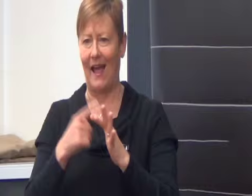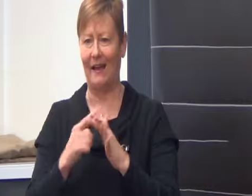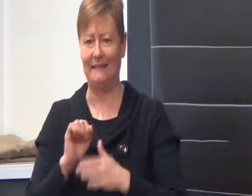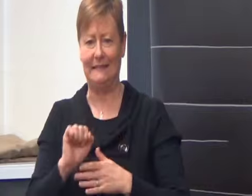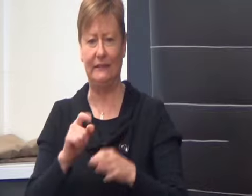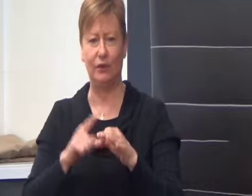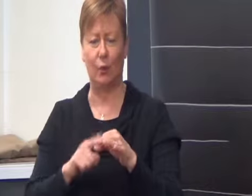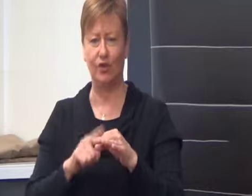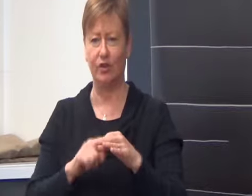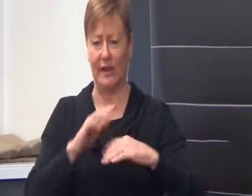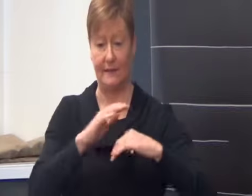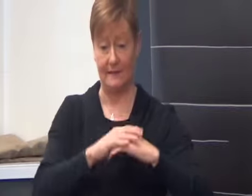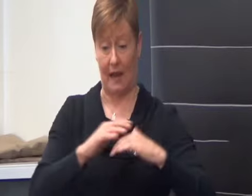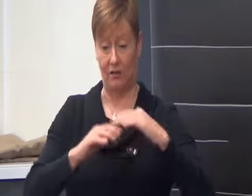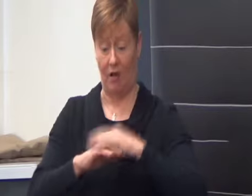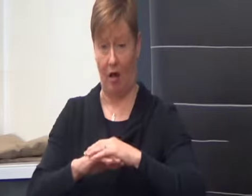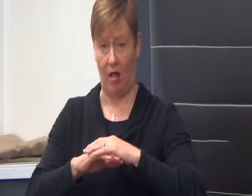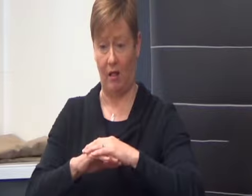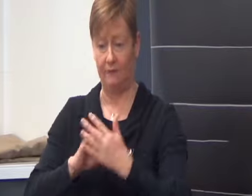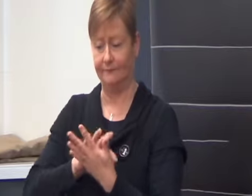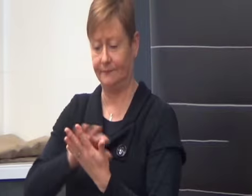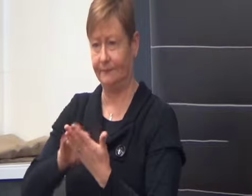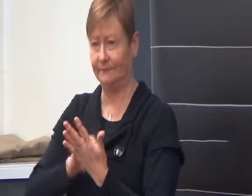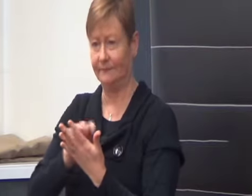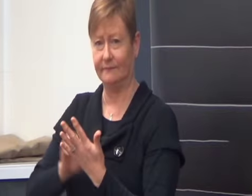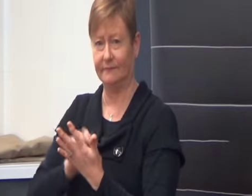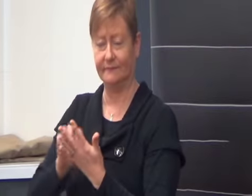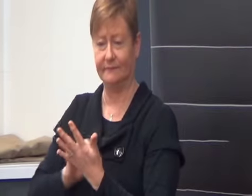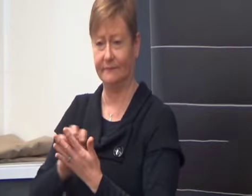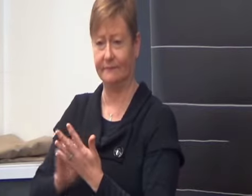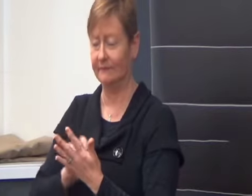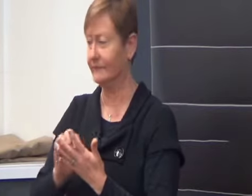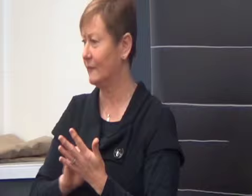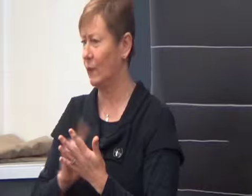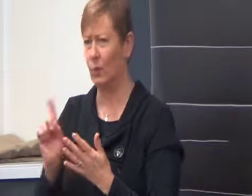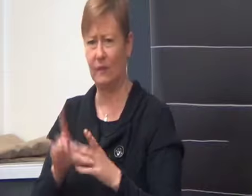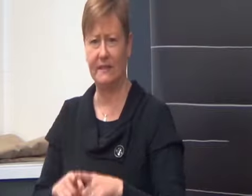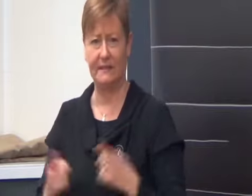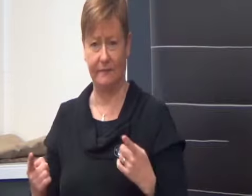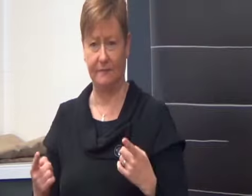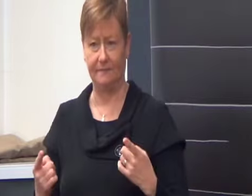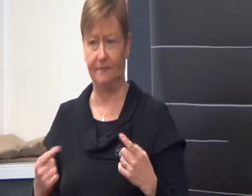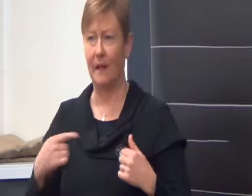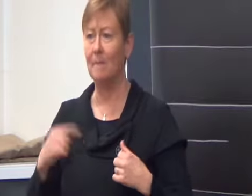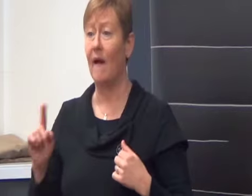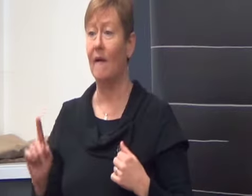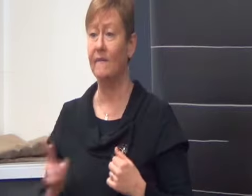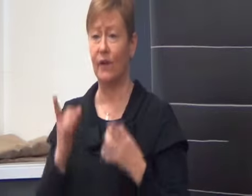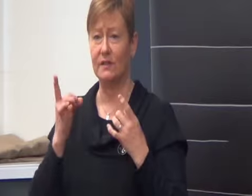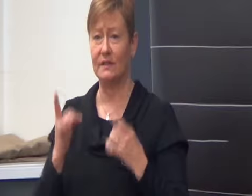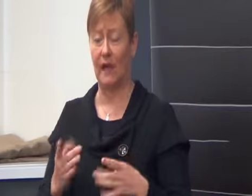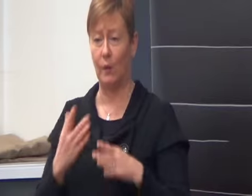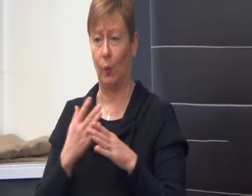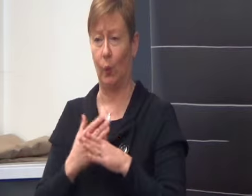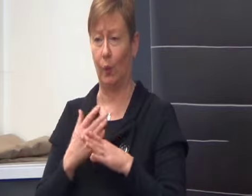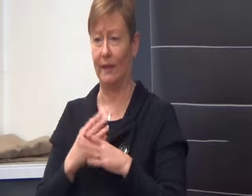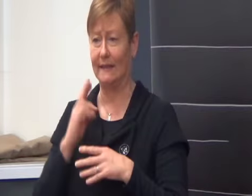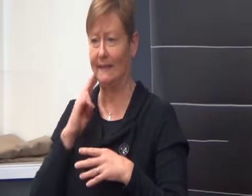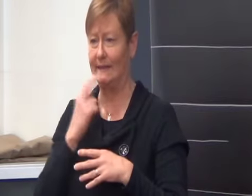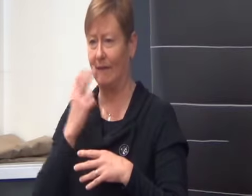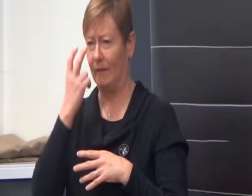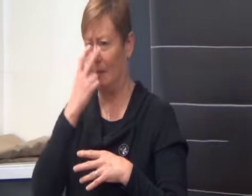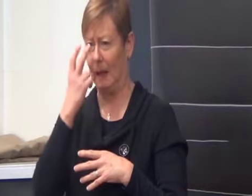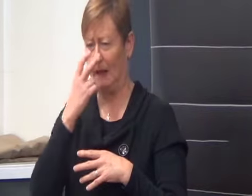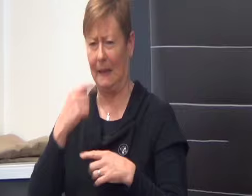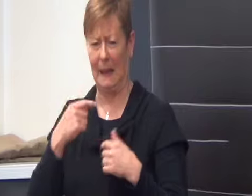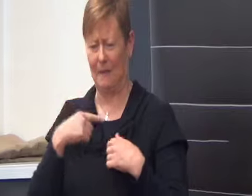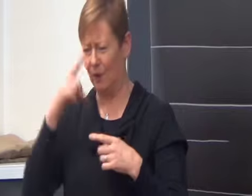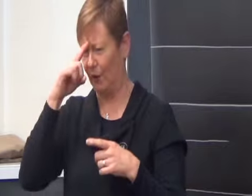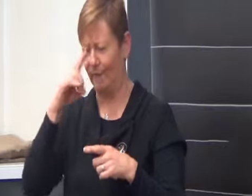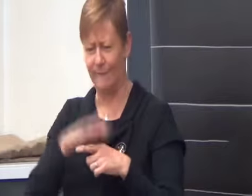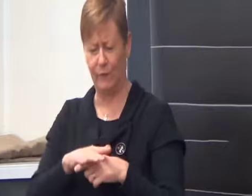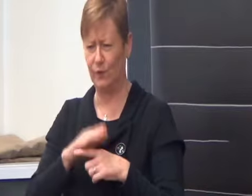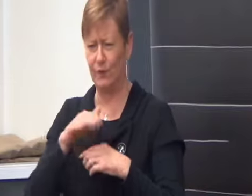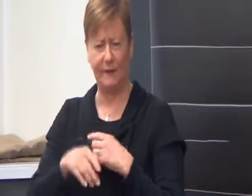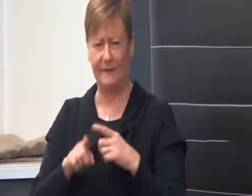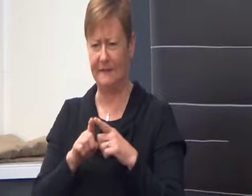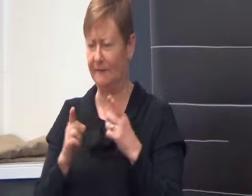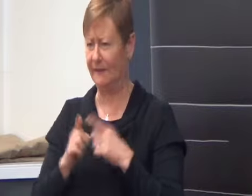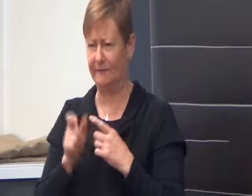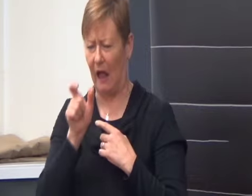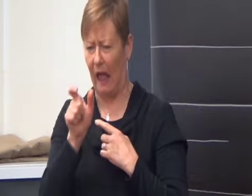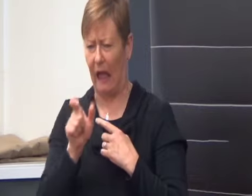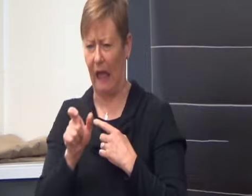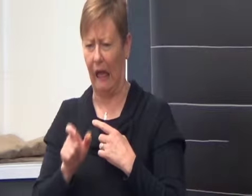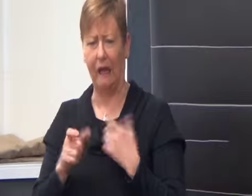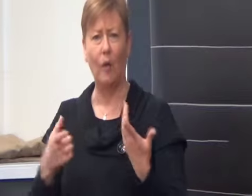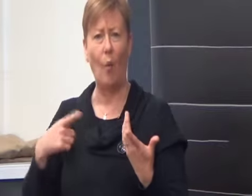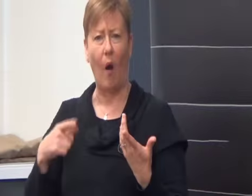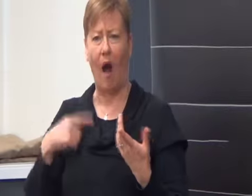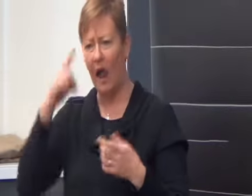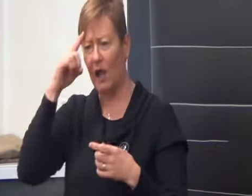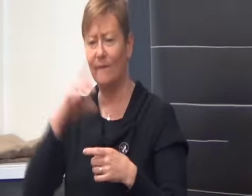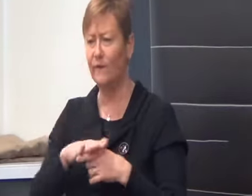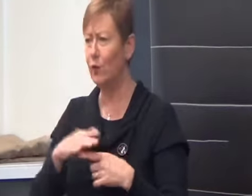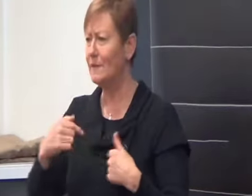When I first started working in the area of Deafblindness I got a bit confused with all